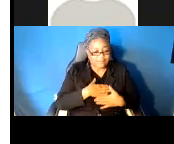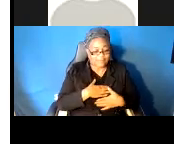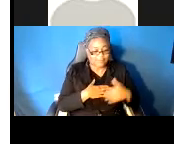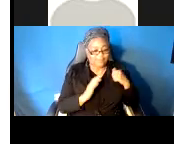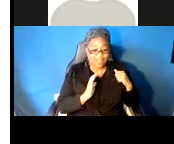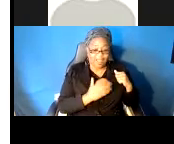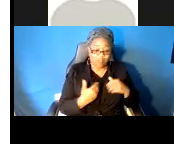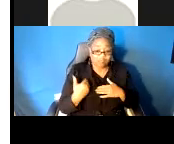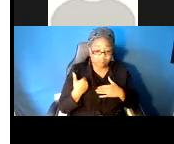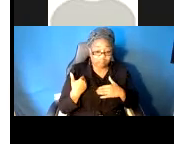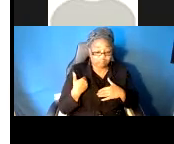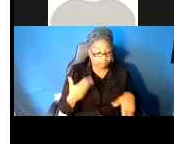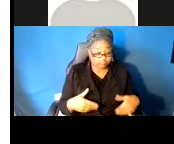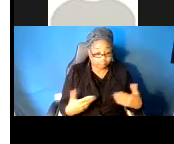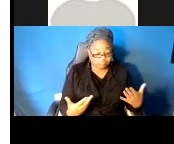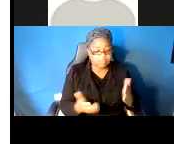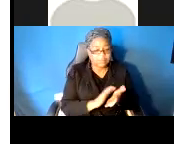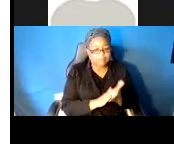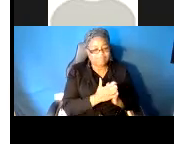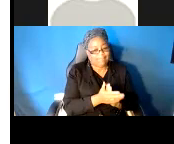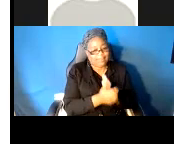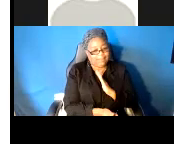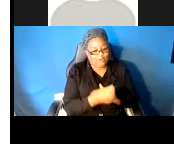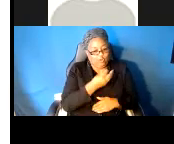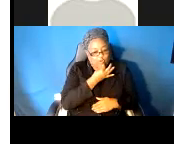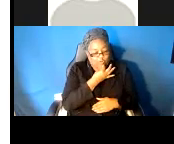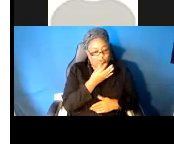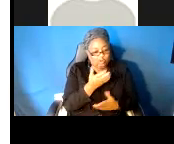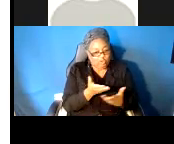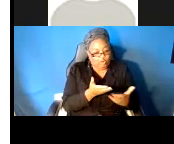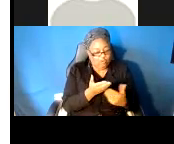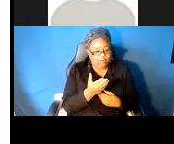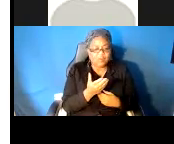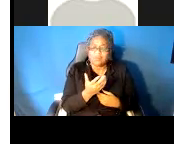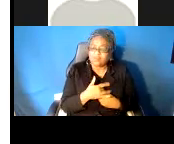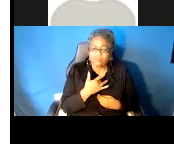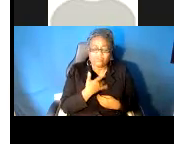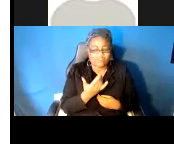to be experts in the guidelines, so again, please feel free to reach out to us for assistance.